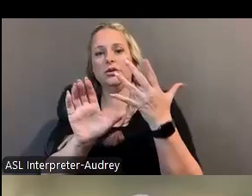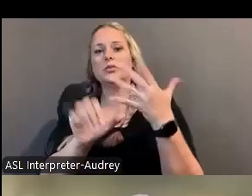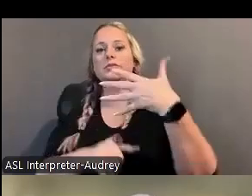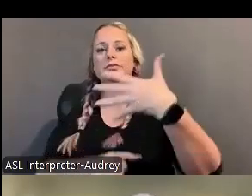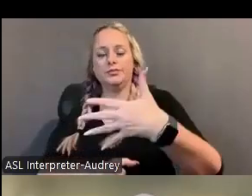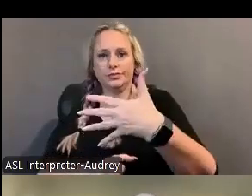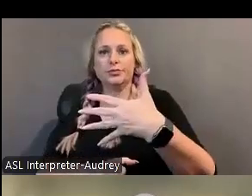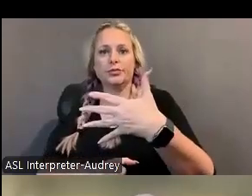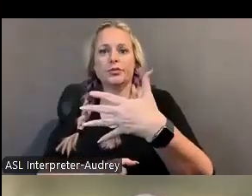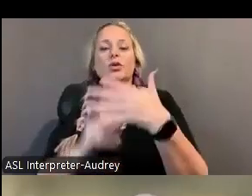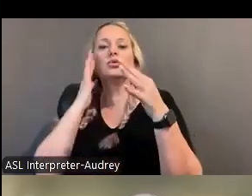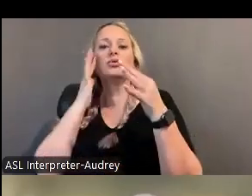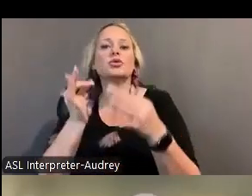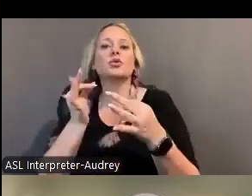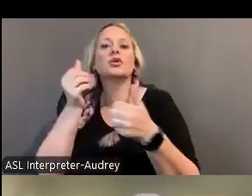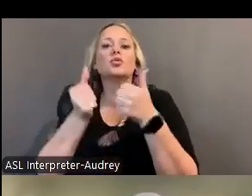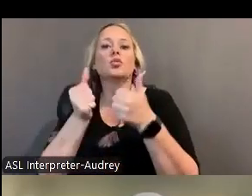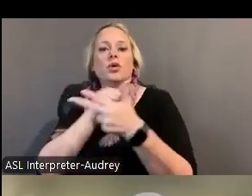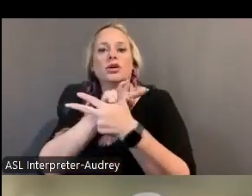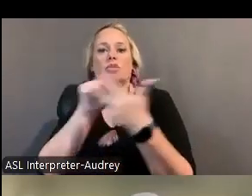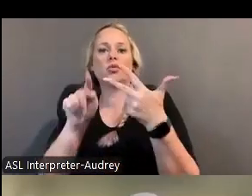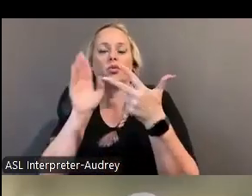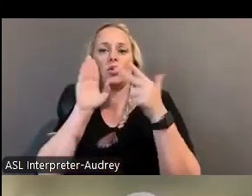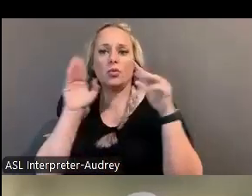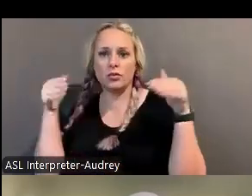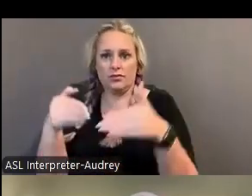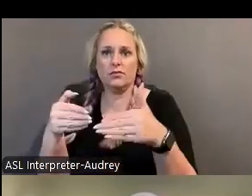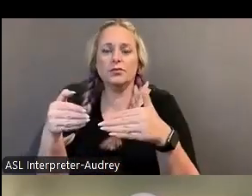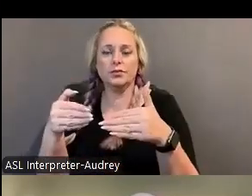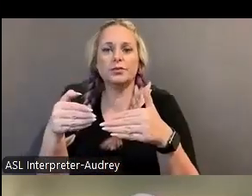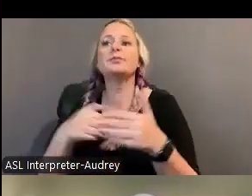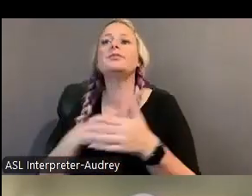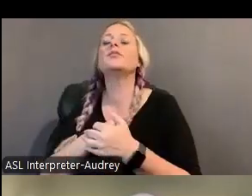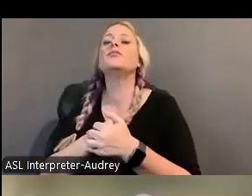to determine which three that we were going to focus on. After we did this, we developed